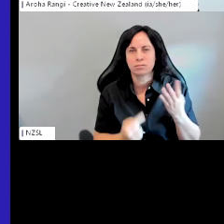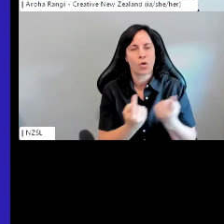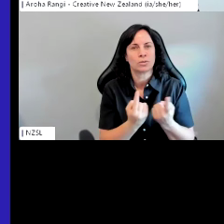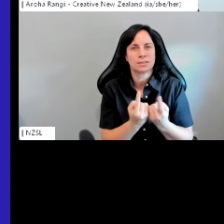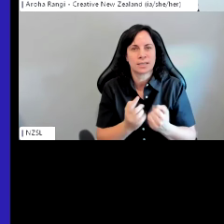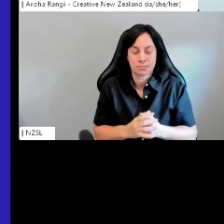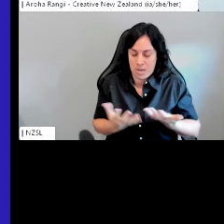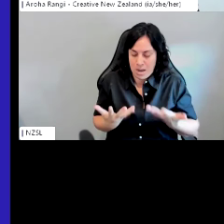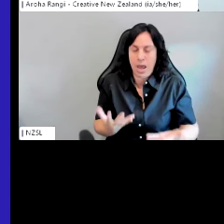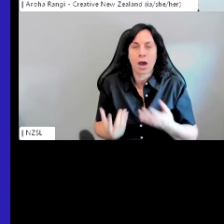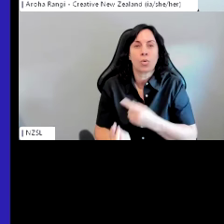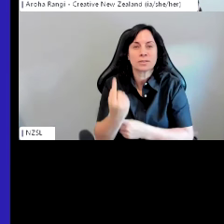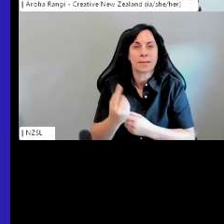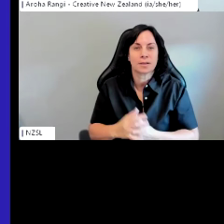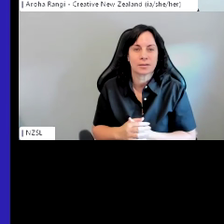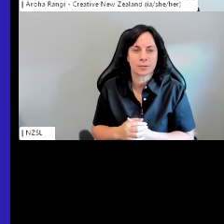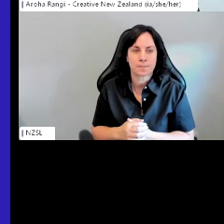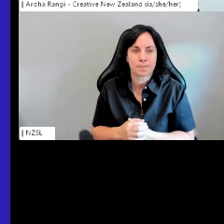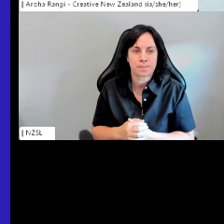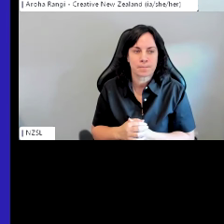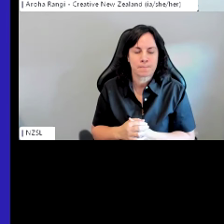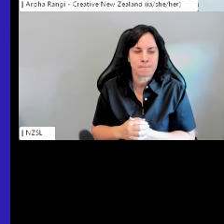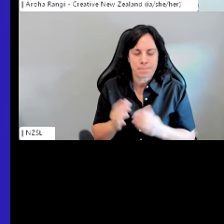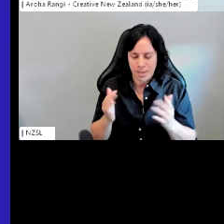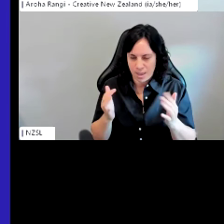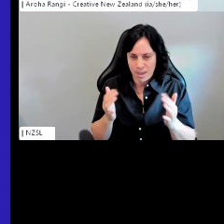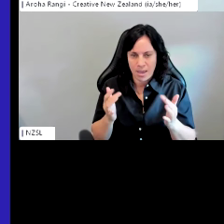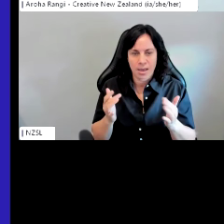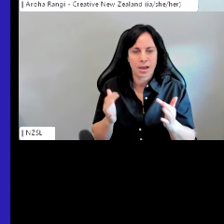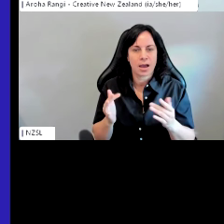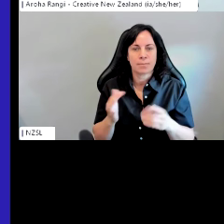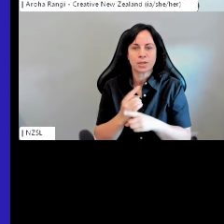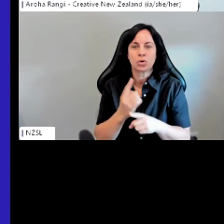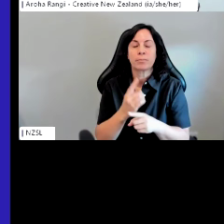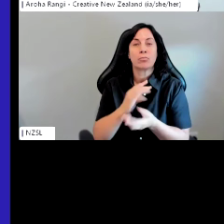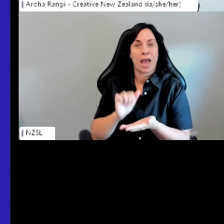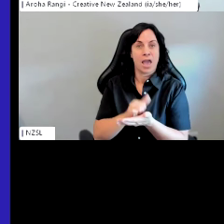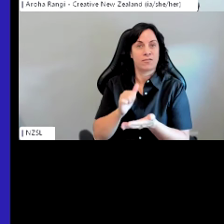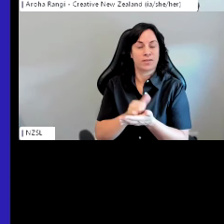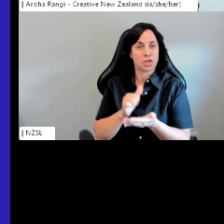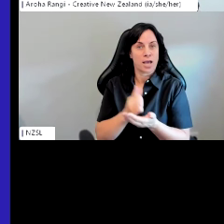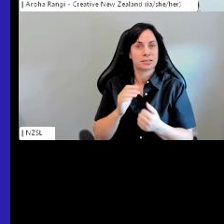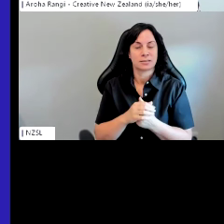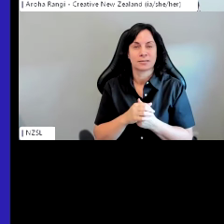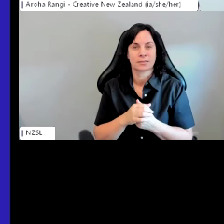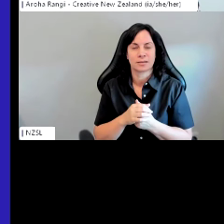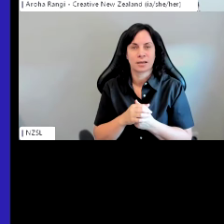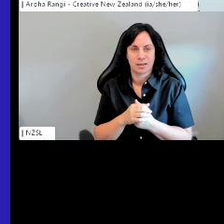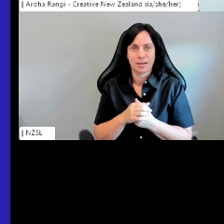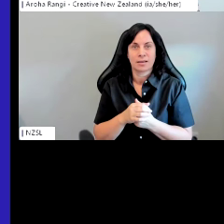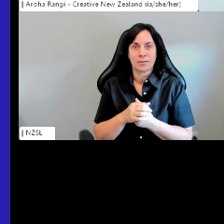happening now is that um uh with the advertising models, you're effectively being charged to